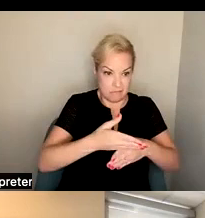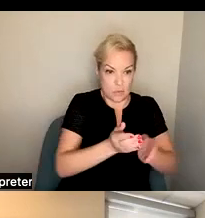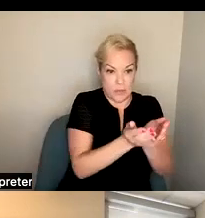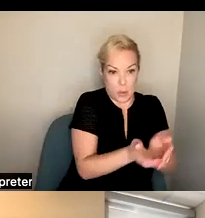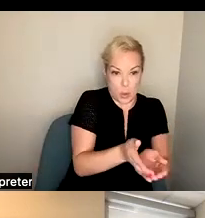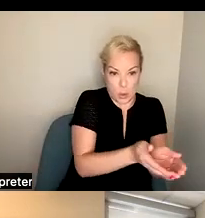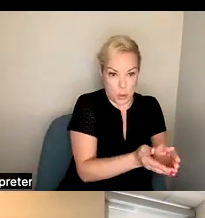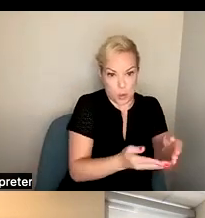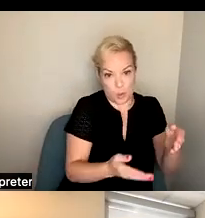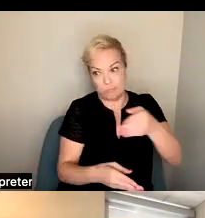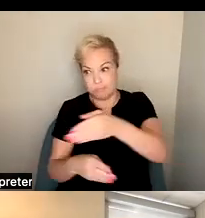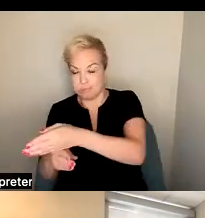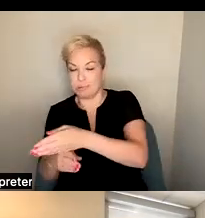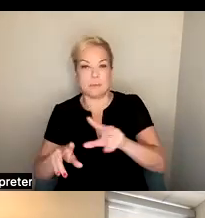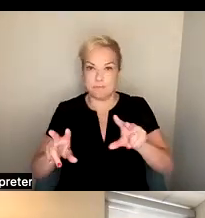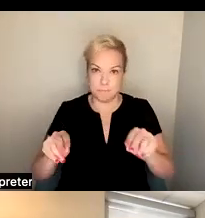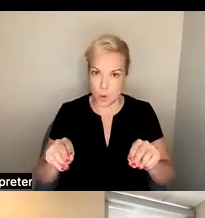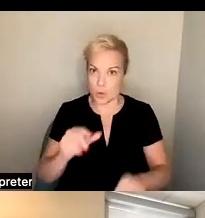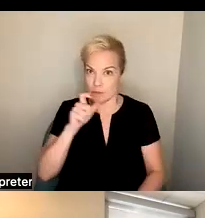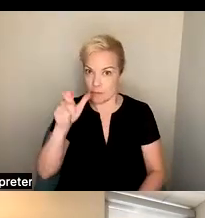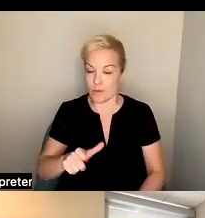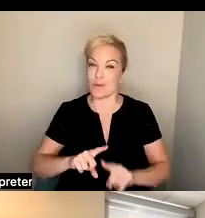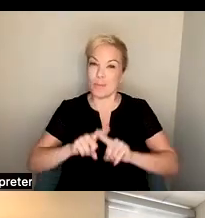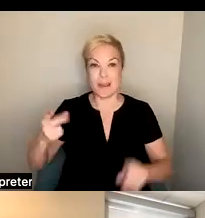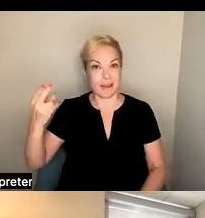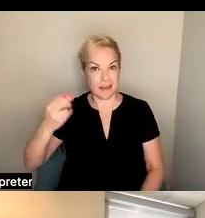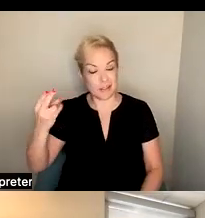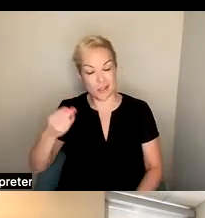However, history bears a different story on that, but we still practice those ideals and